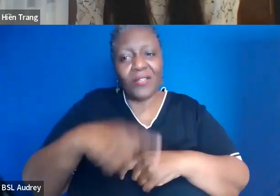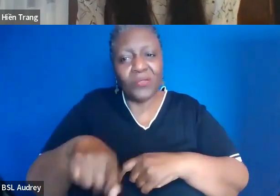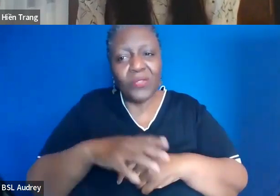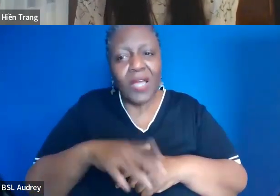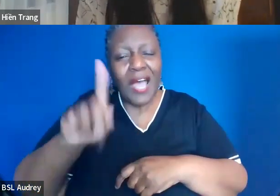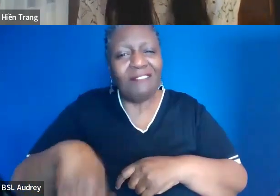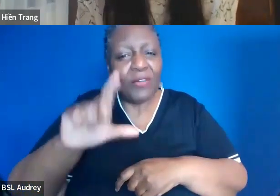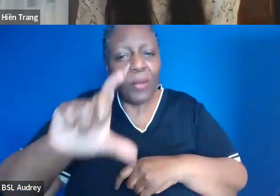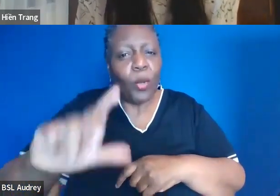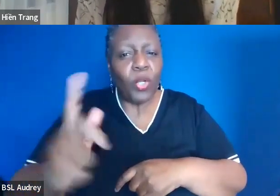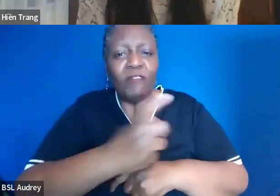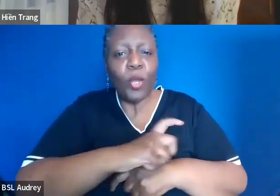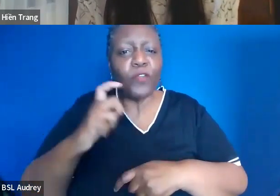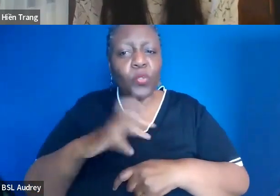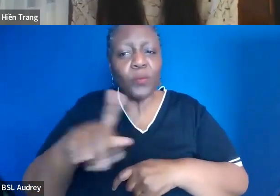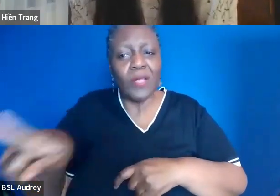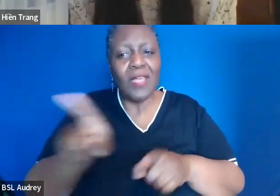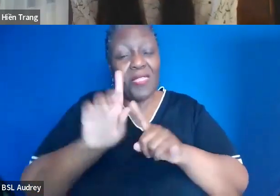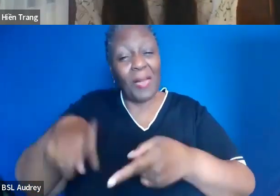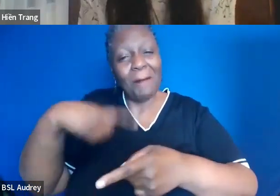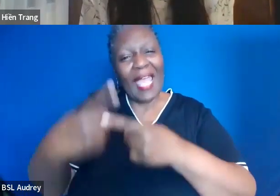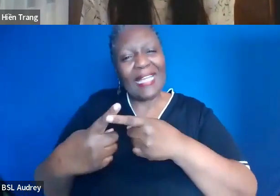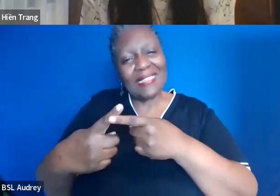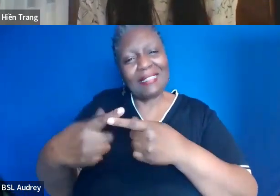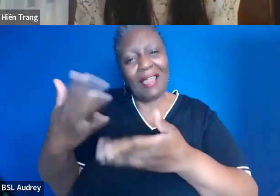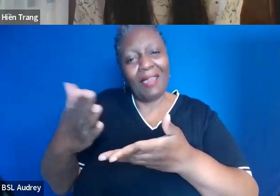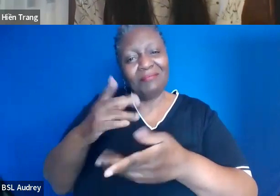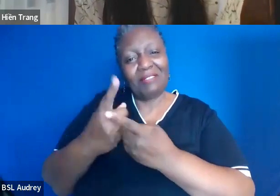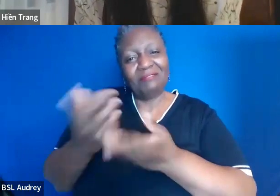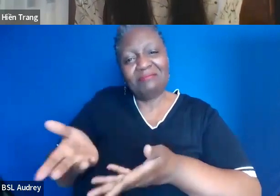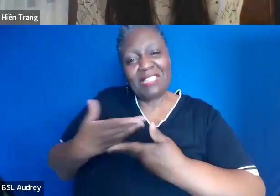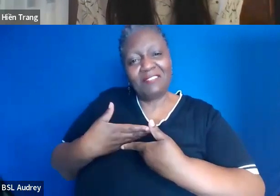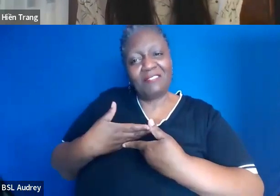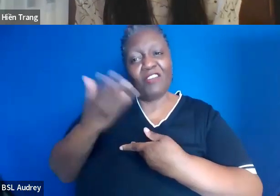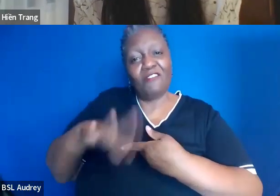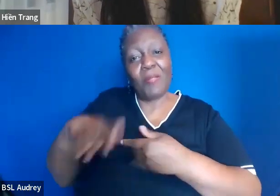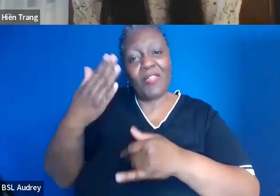that my you know my ex-lover kept me on the last day when we were together